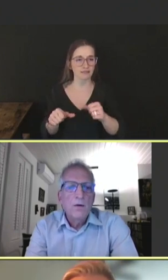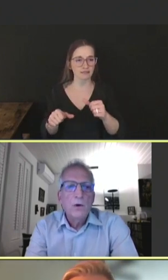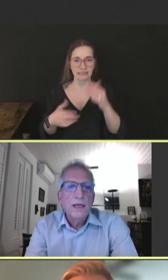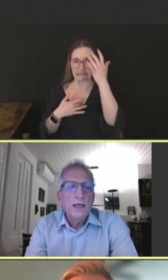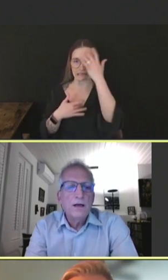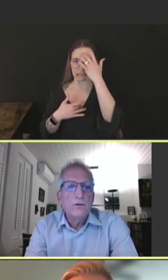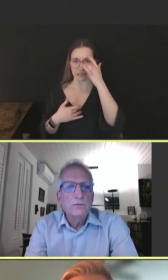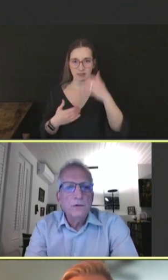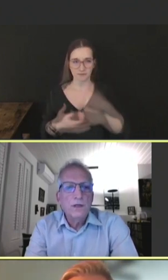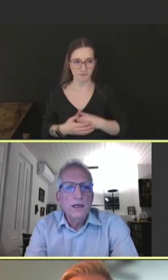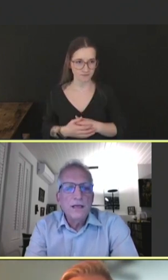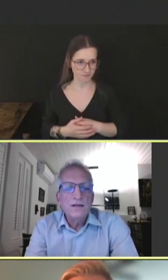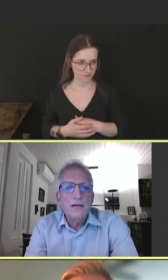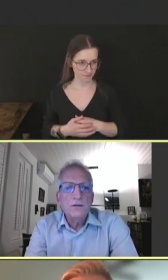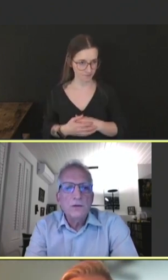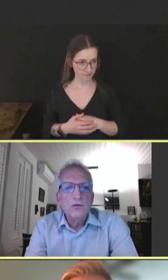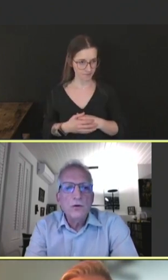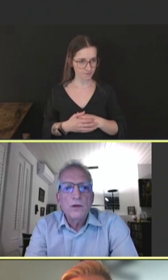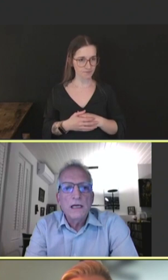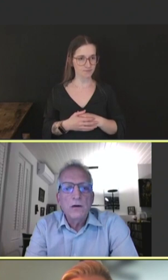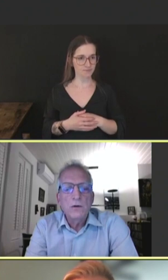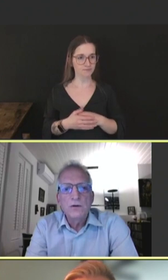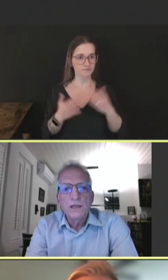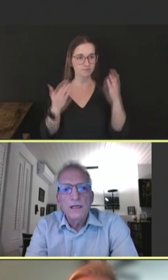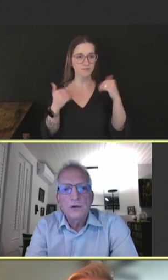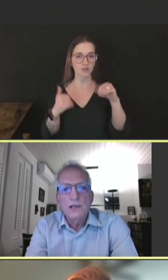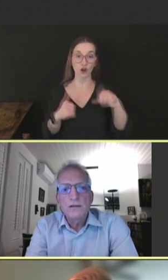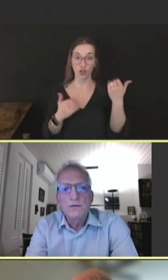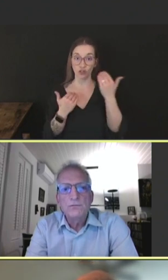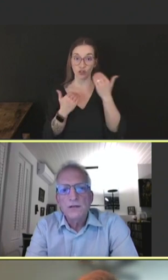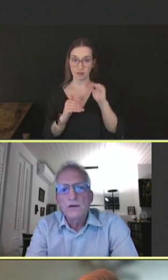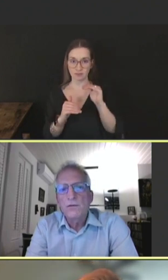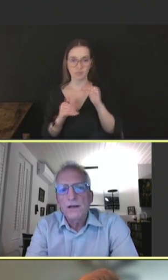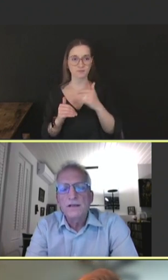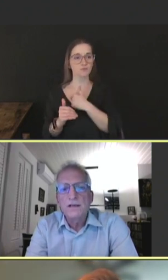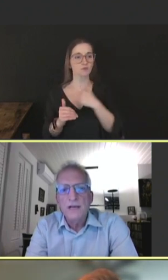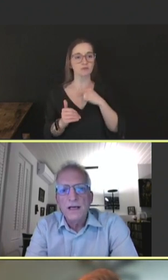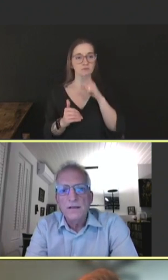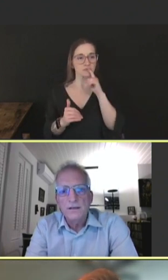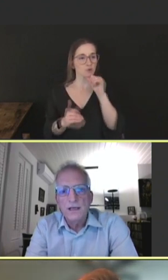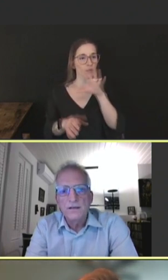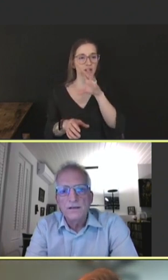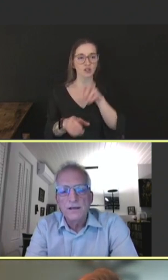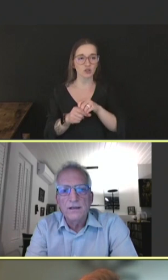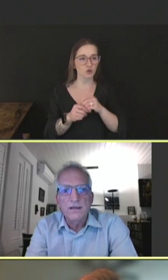We, in these estimates, do not include the increased risk of other diseases that